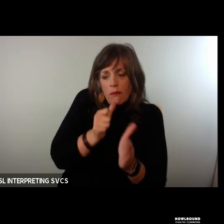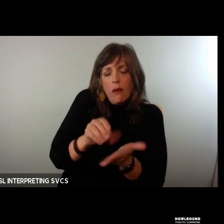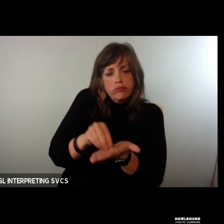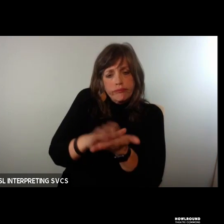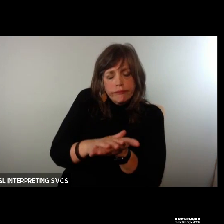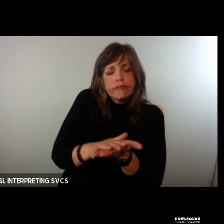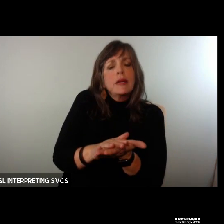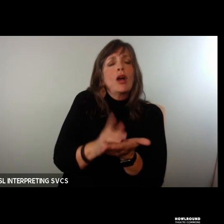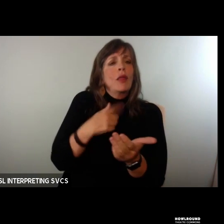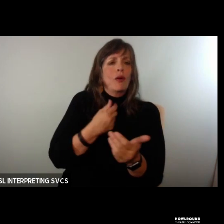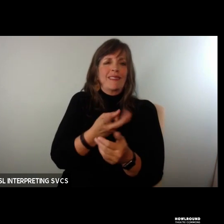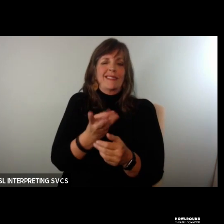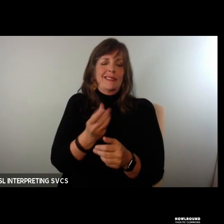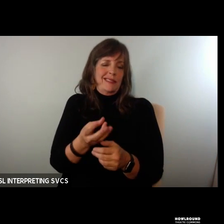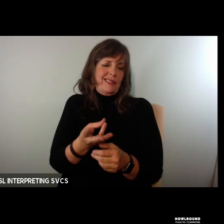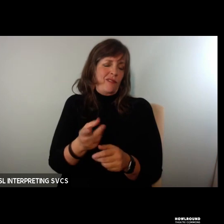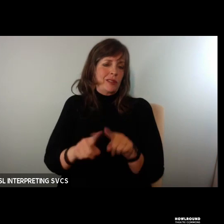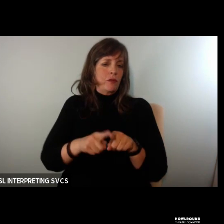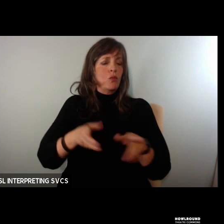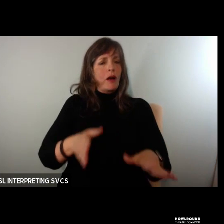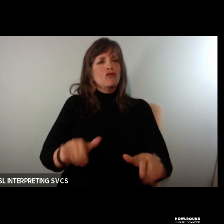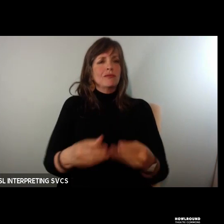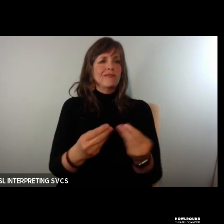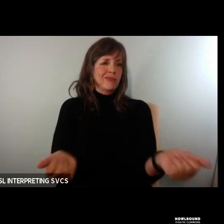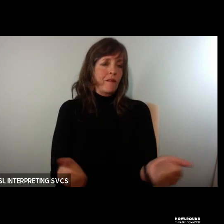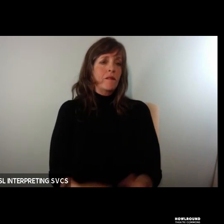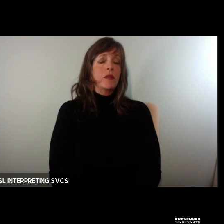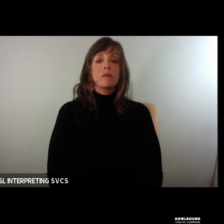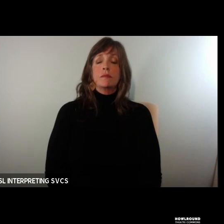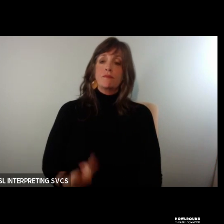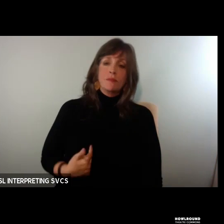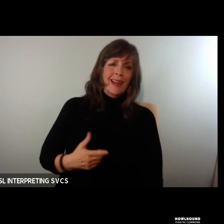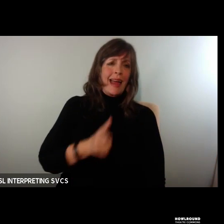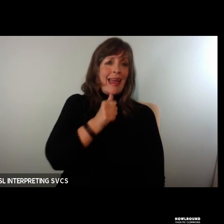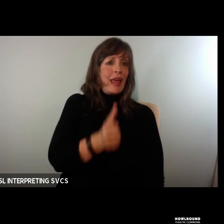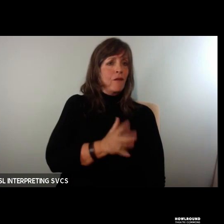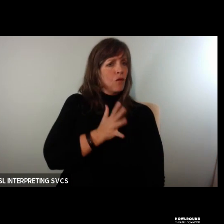You can try to resolve it informally by talking to them and putting a contract in place.